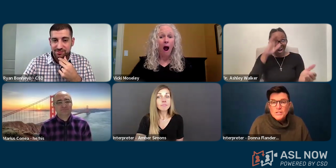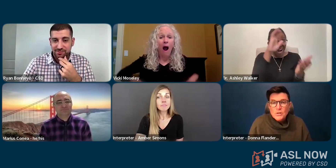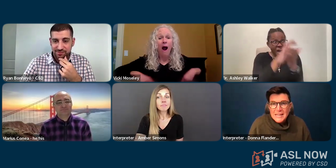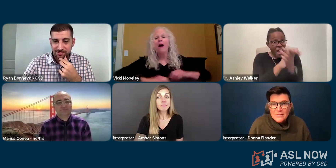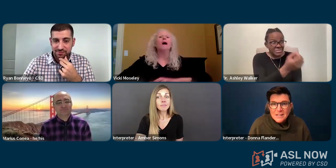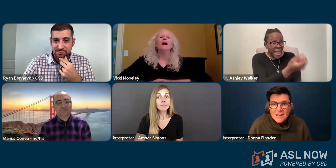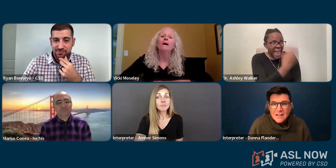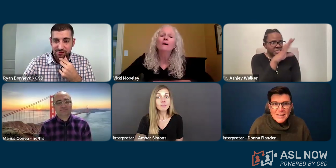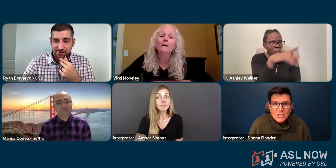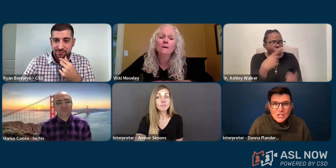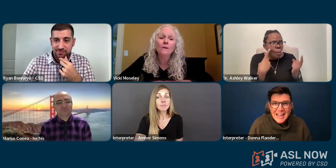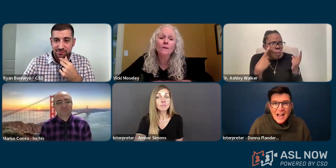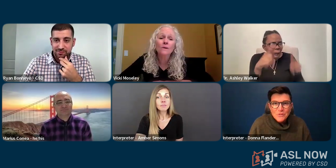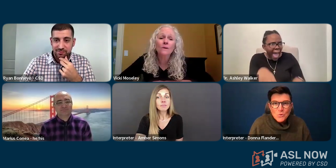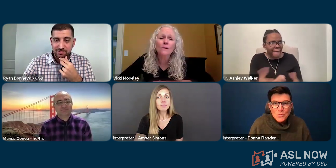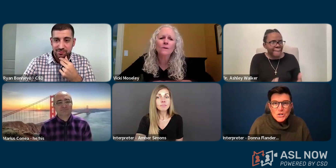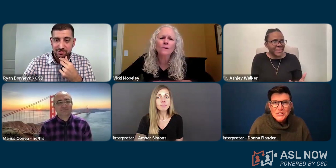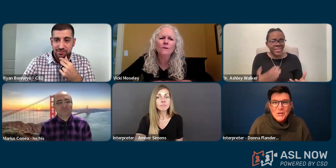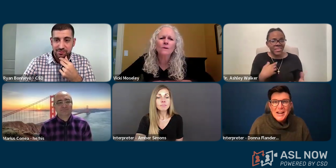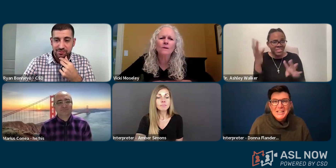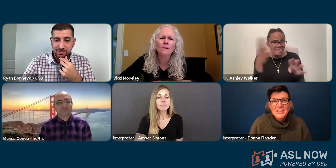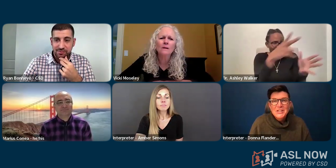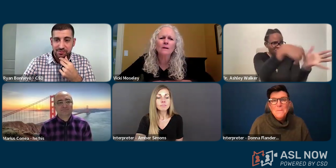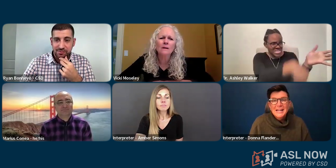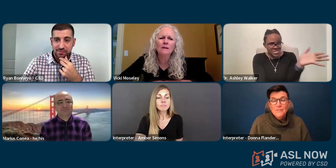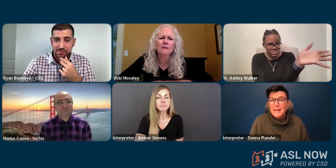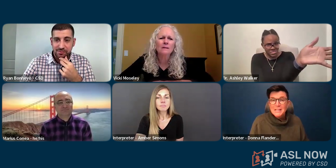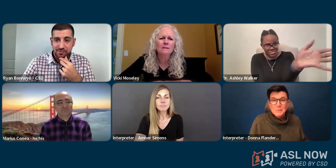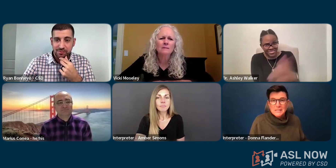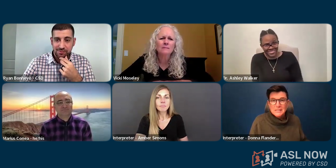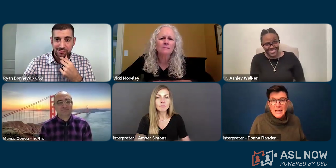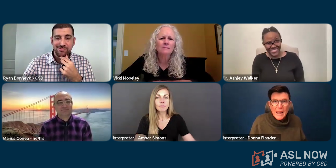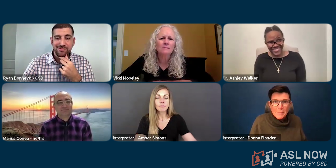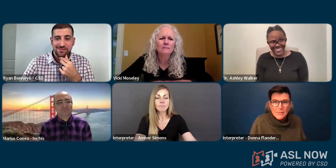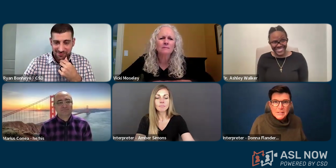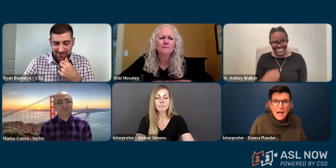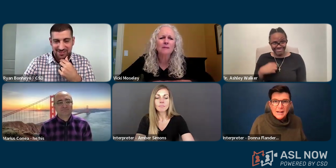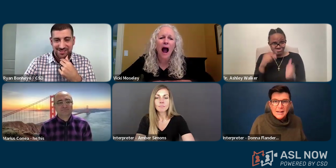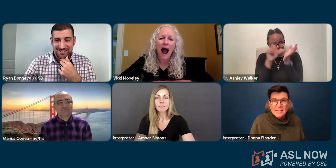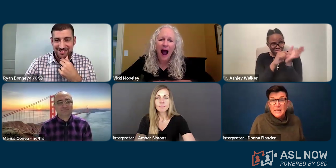and it also saves the conversations afterwards so that I can go back if my husband says, Hey, what happened at the doc?